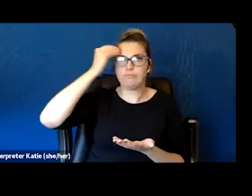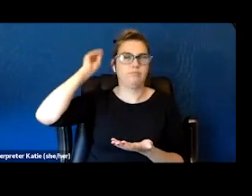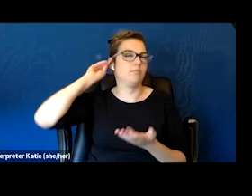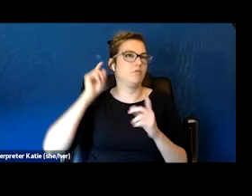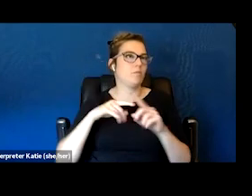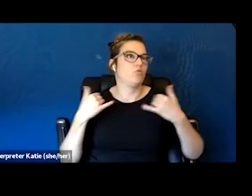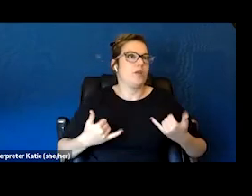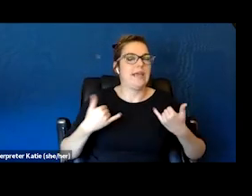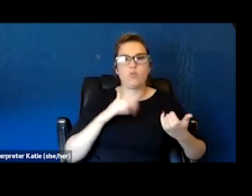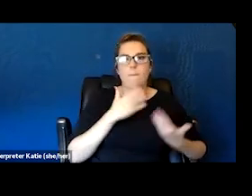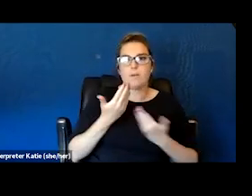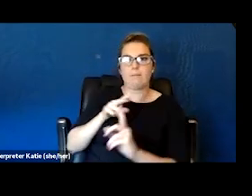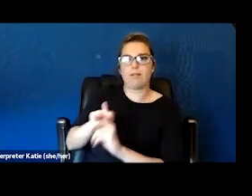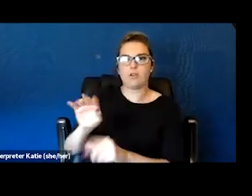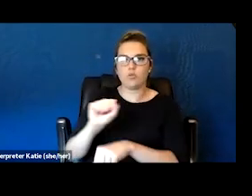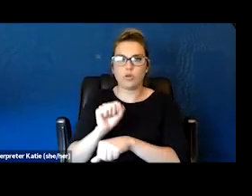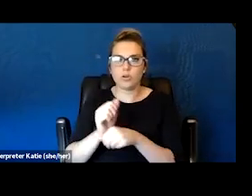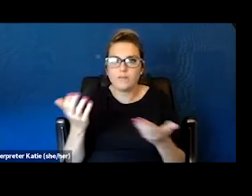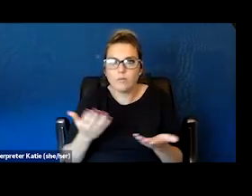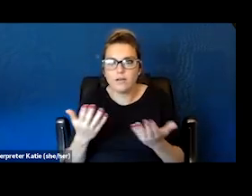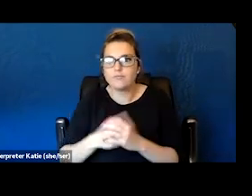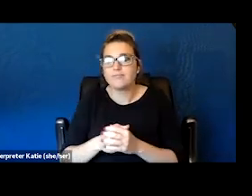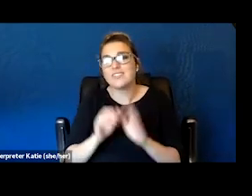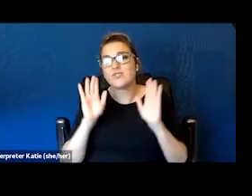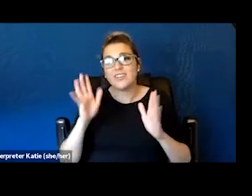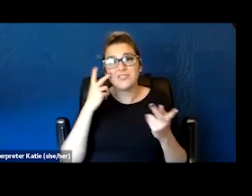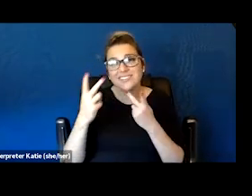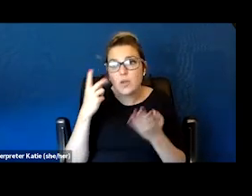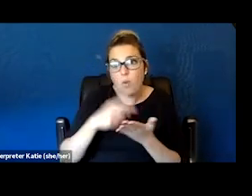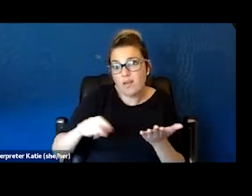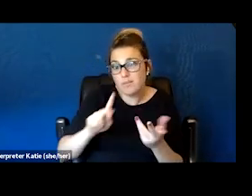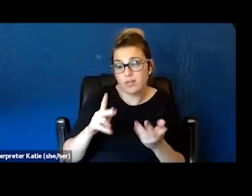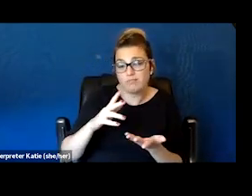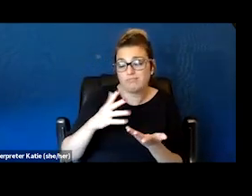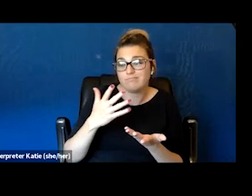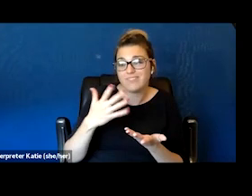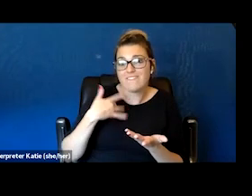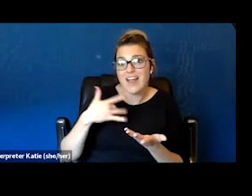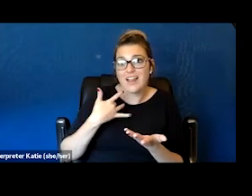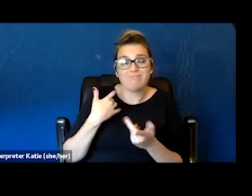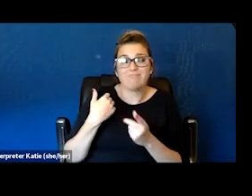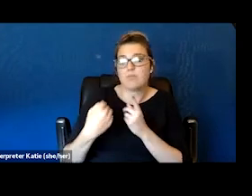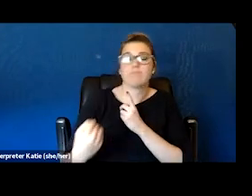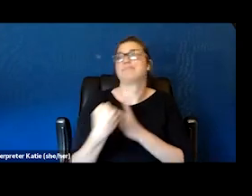and it's really great to see what resonated with folks, what was useful to people. We use it to, you know, inform future sessions as well.